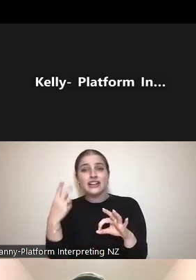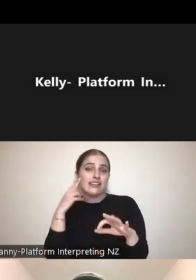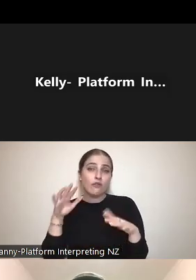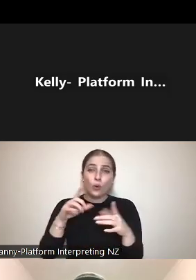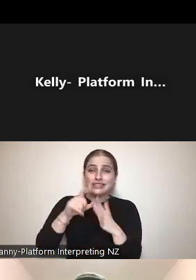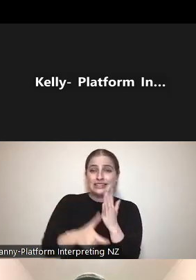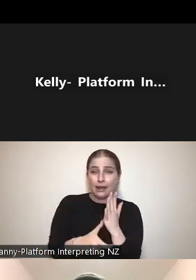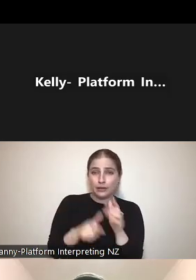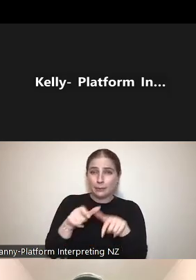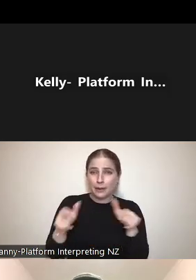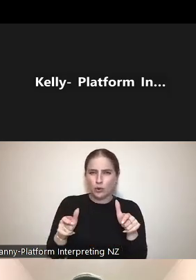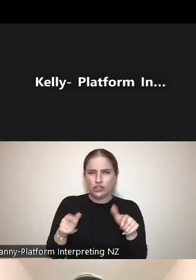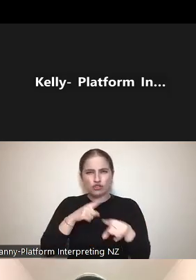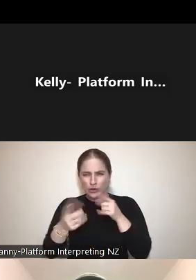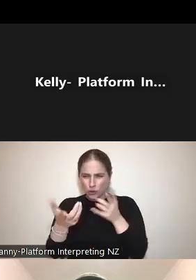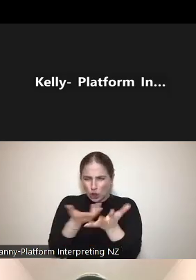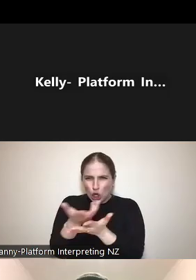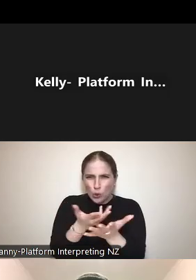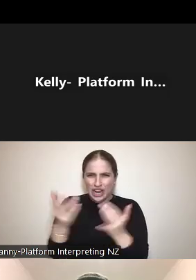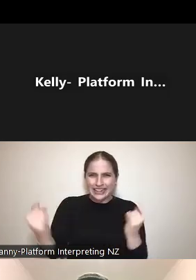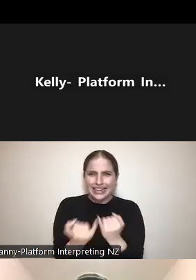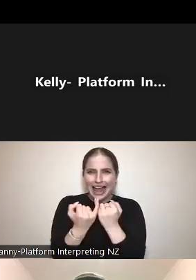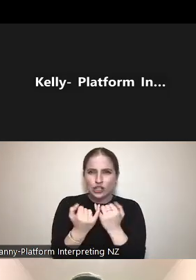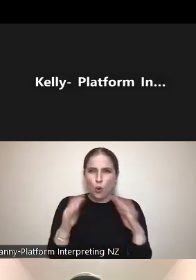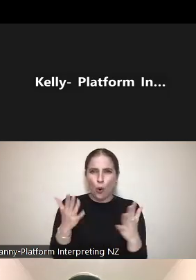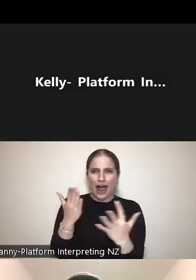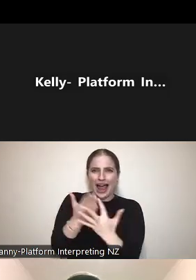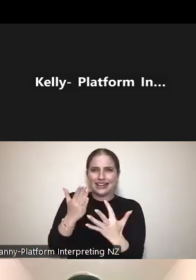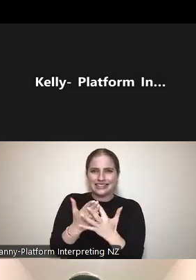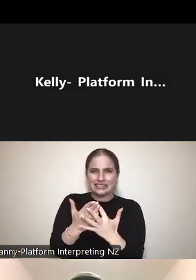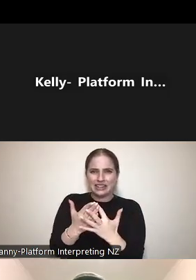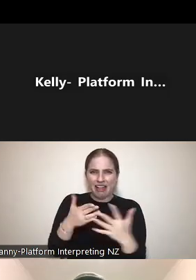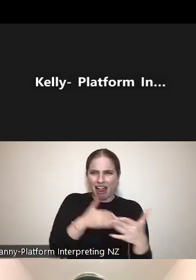Often what, one person needs for things to be accessible,